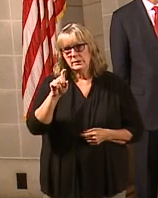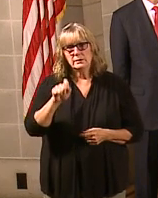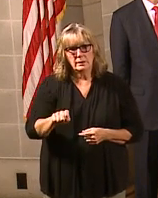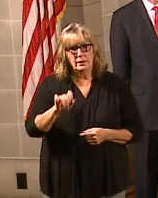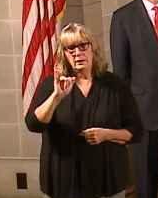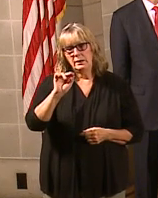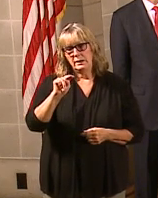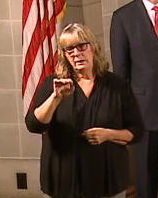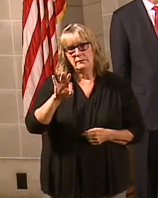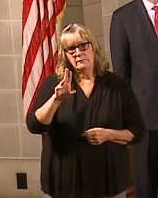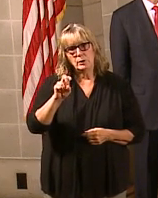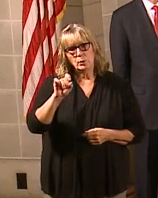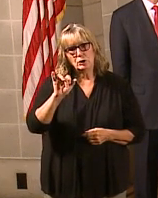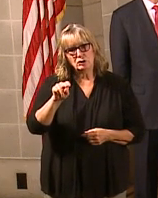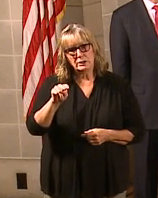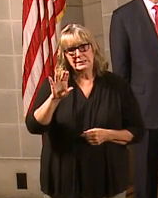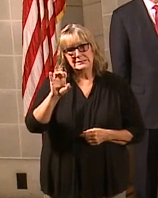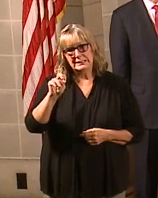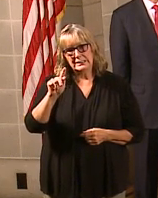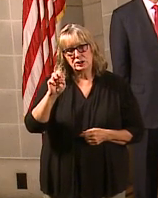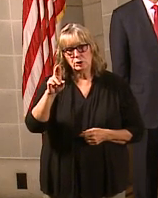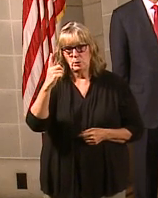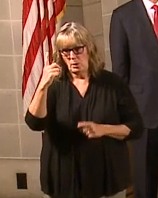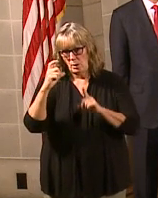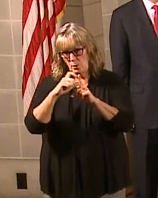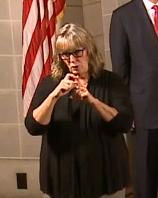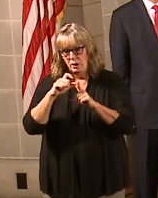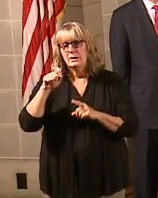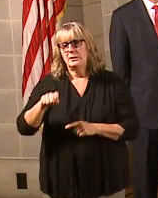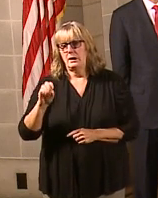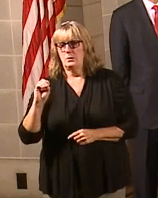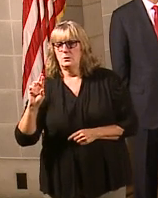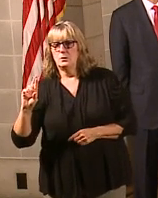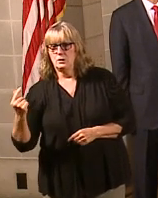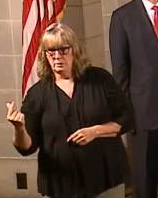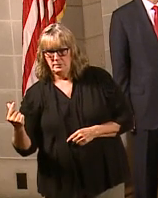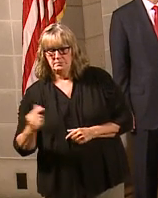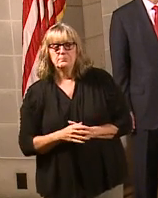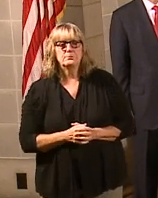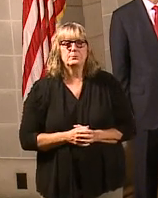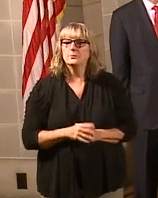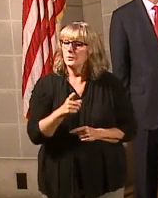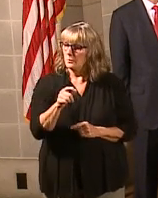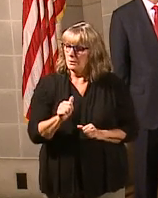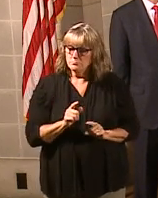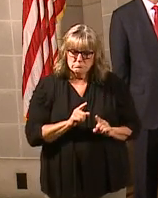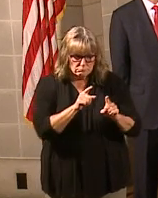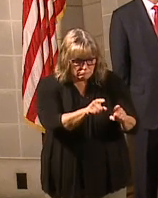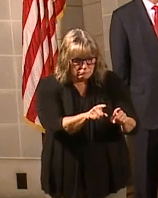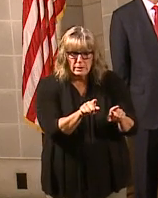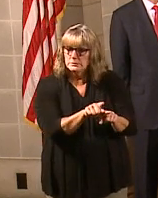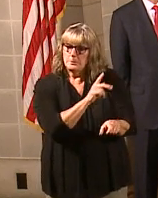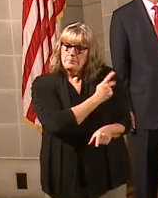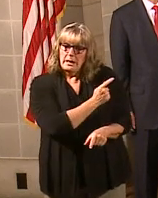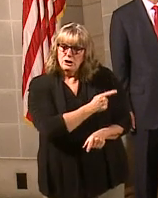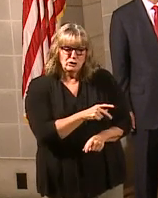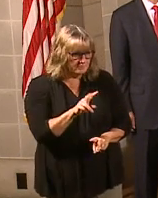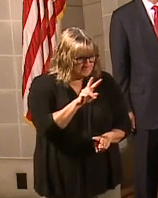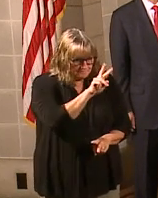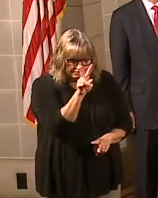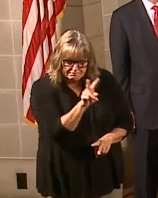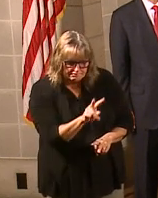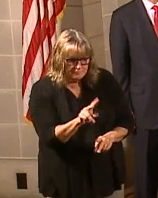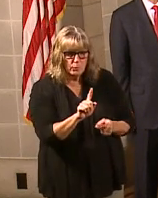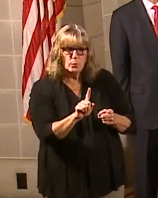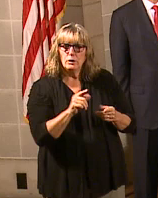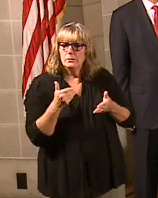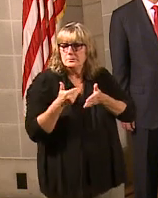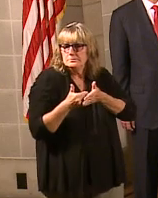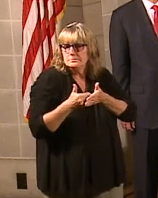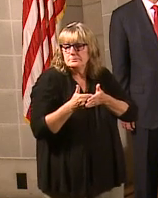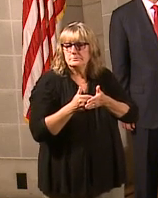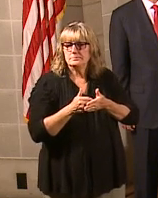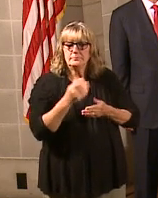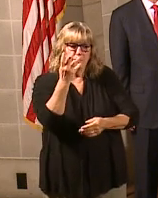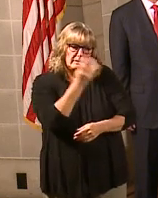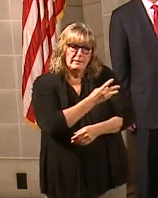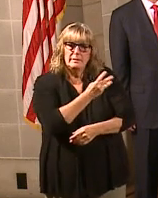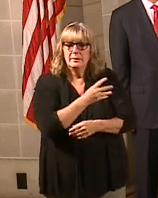IT'S BEEN UP FOR A LONG TIME AND